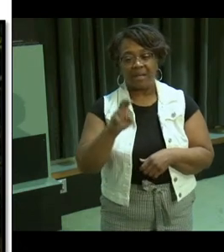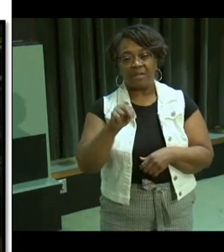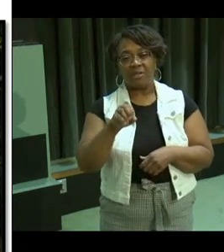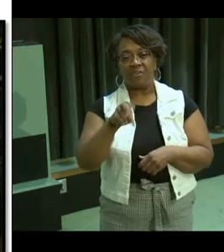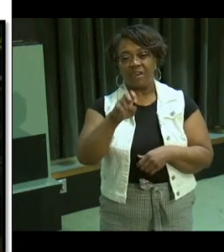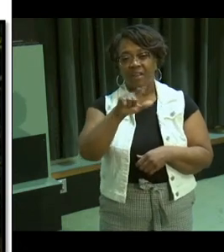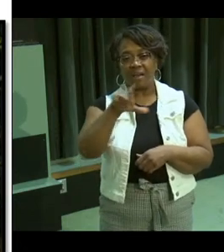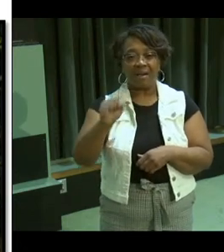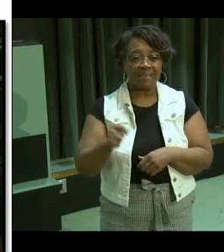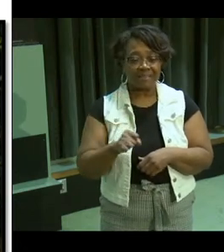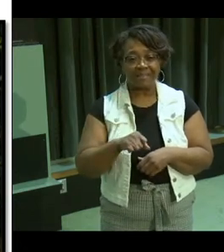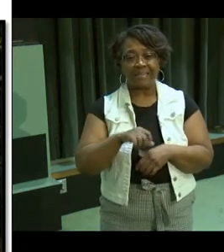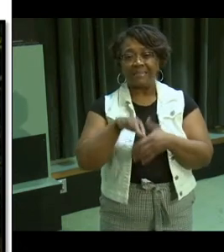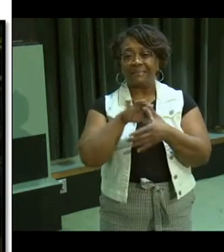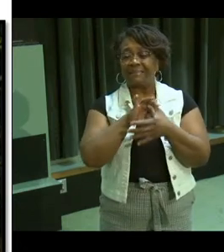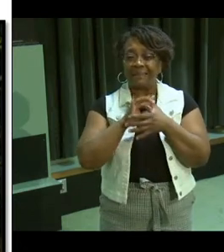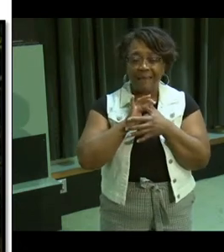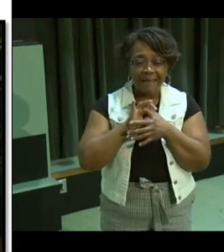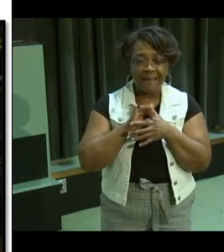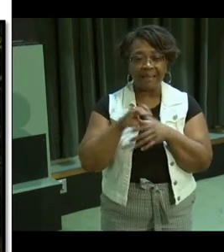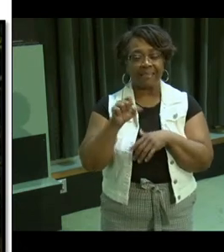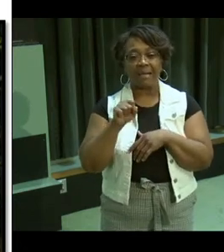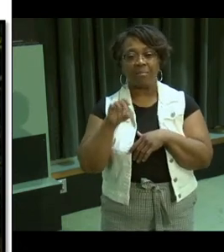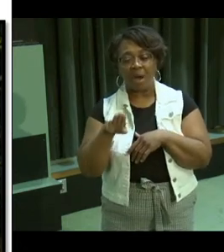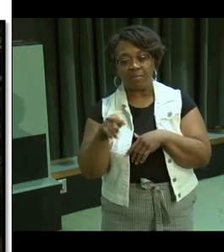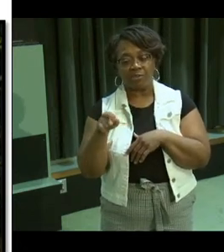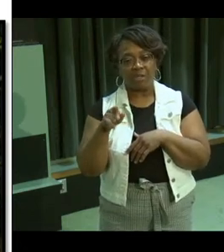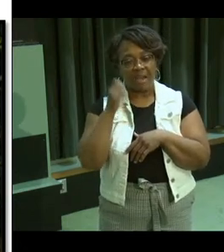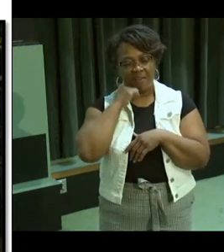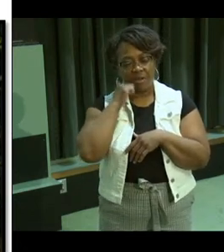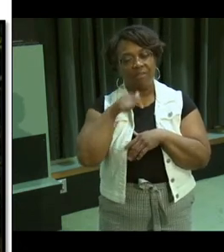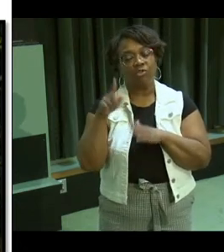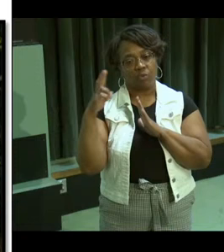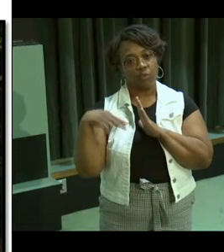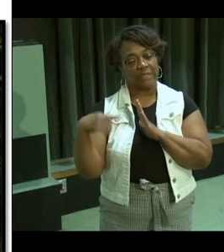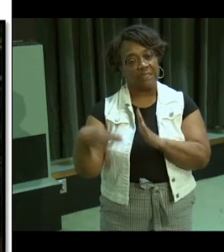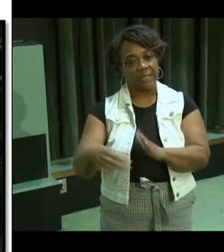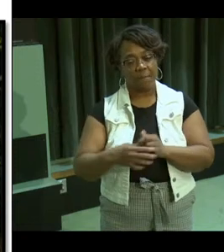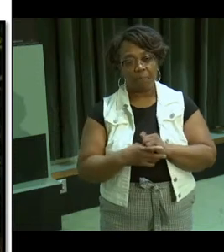loved a good steak and Santa